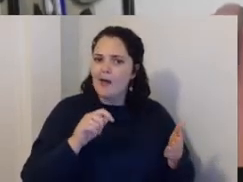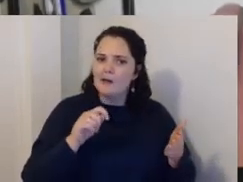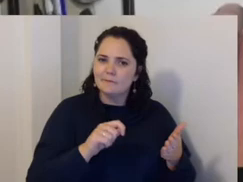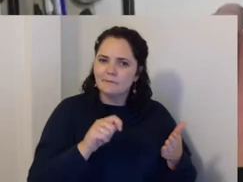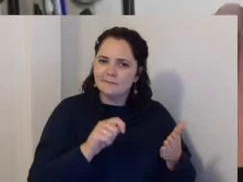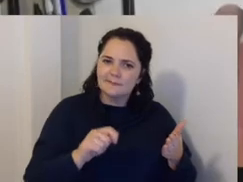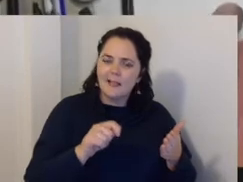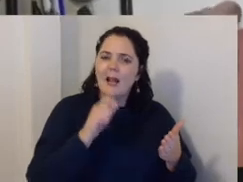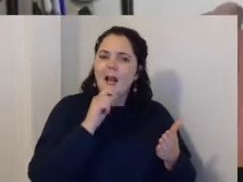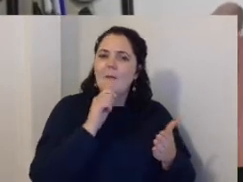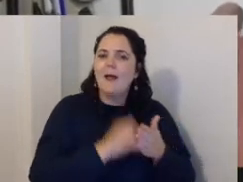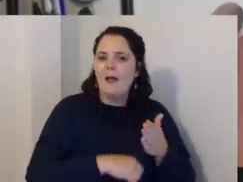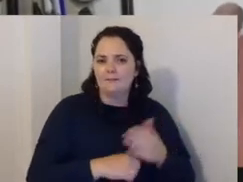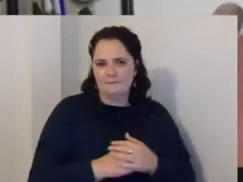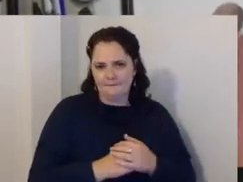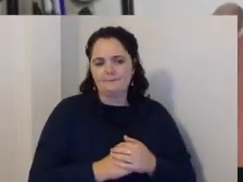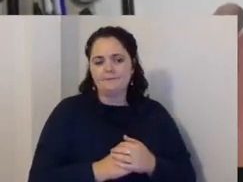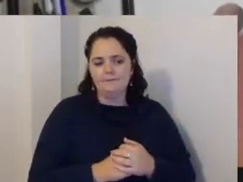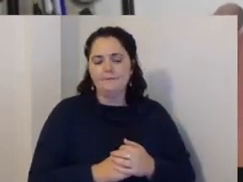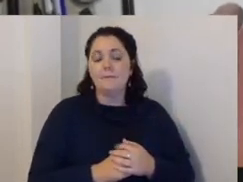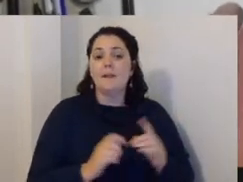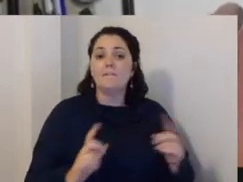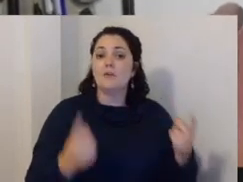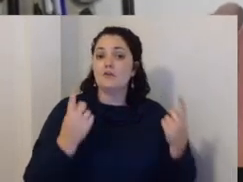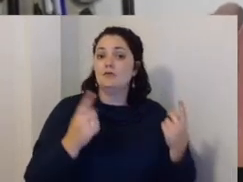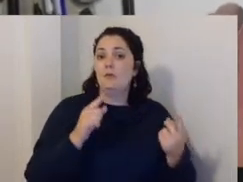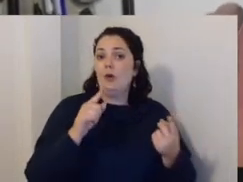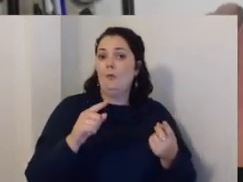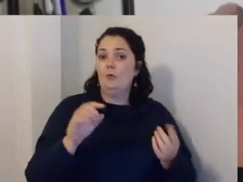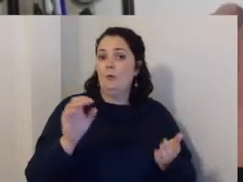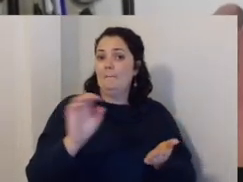normally would and the first time you rub over it with your graphite powder you'll get a sense of